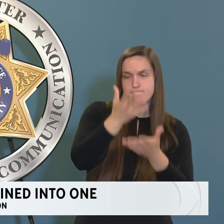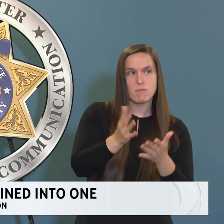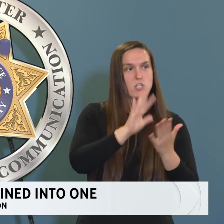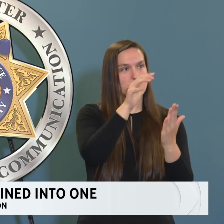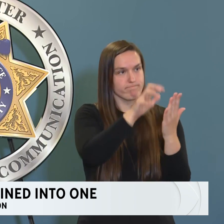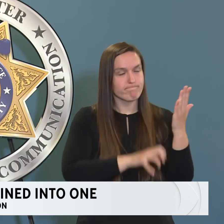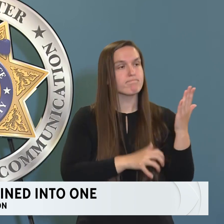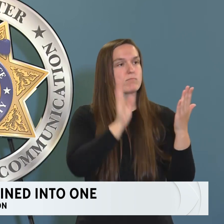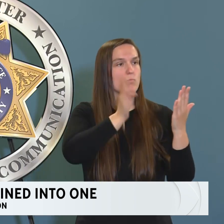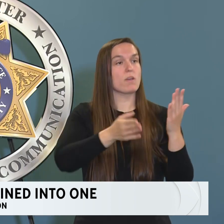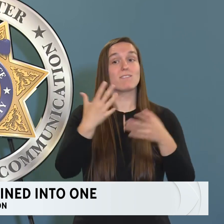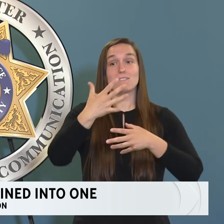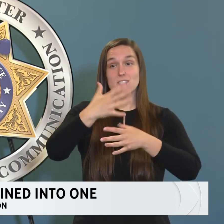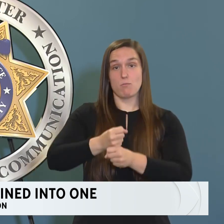AND DISTRICT ATTORNEY'S OFFICE,